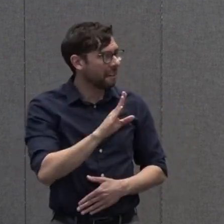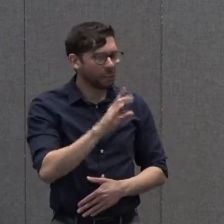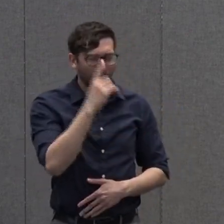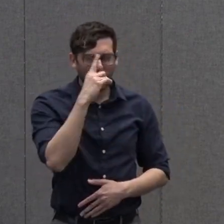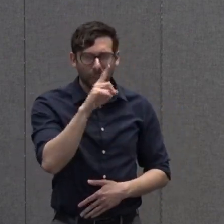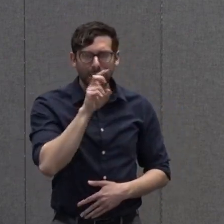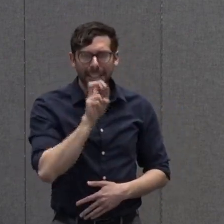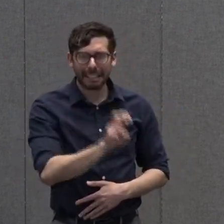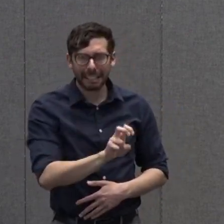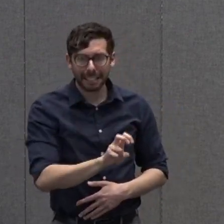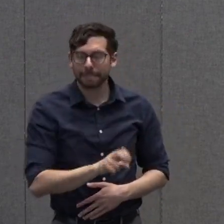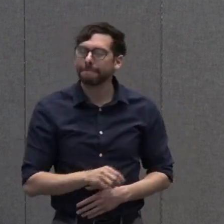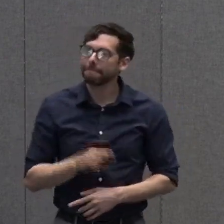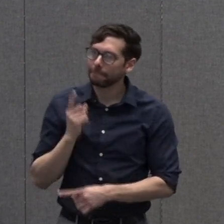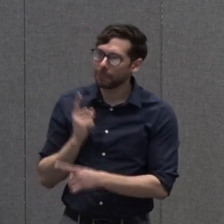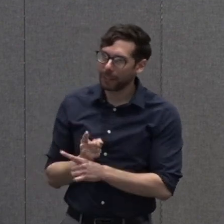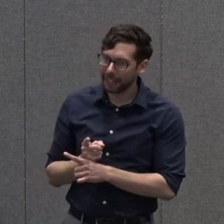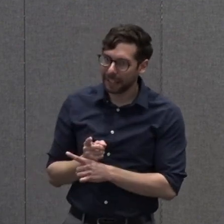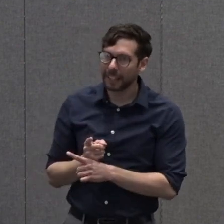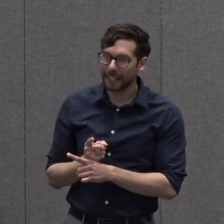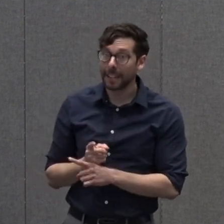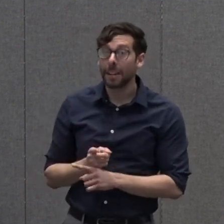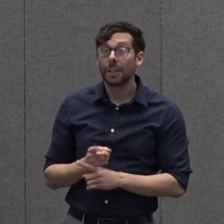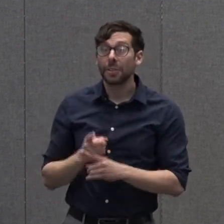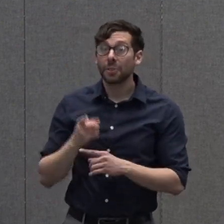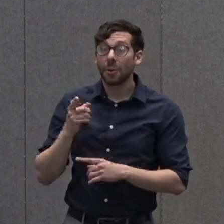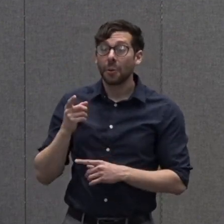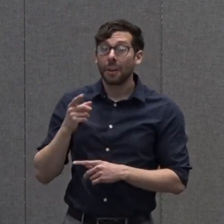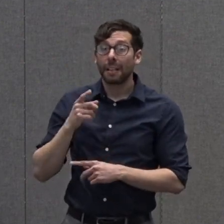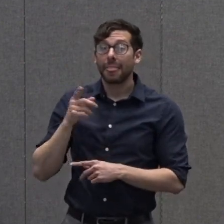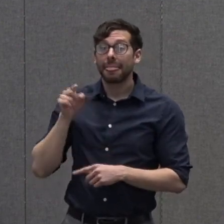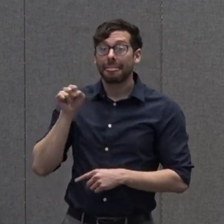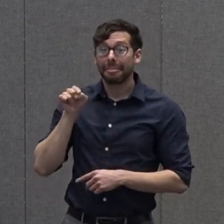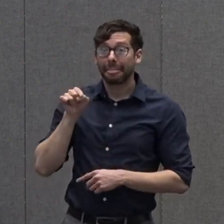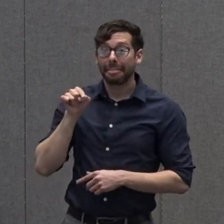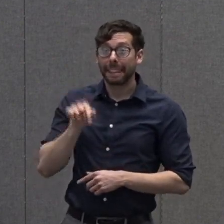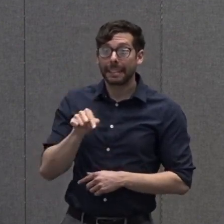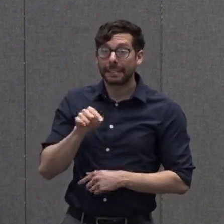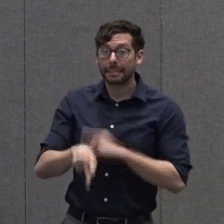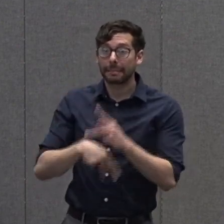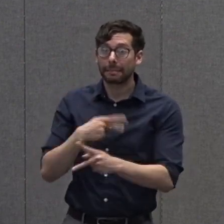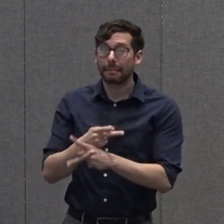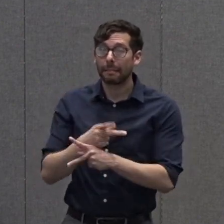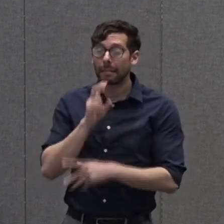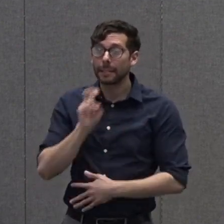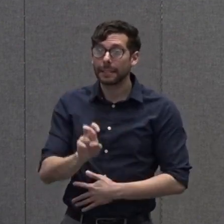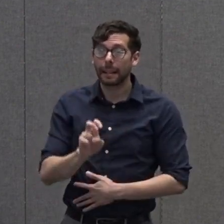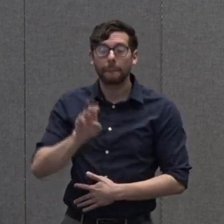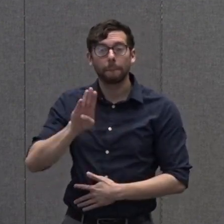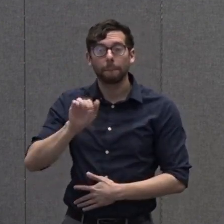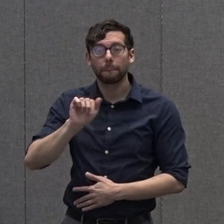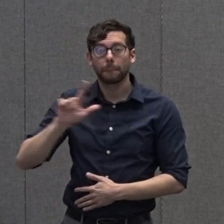Now, this is a ball python that is a normal color, and patter for this snake's species.